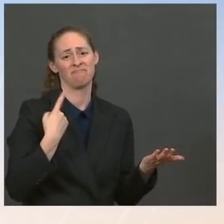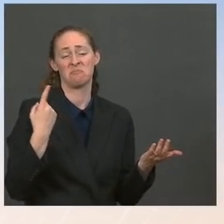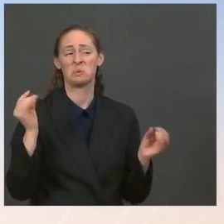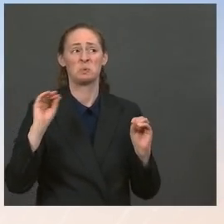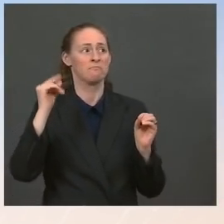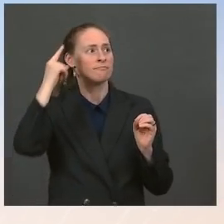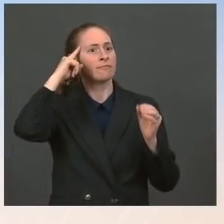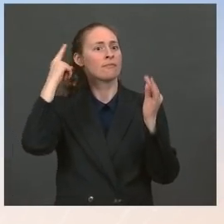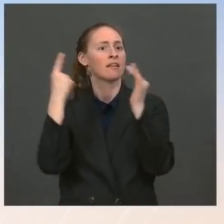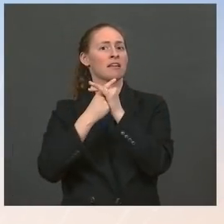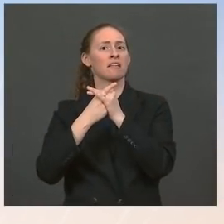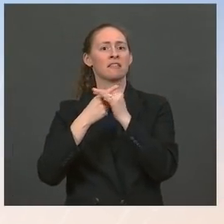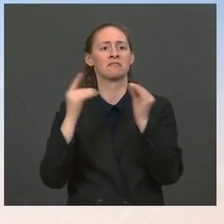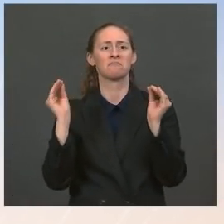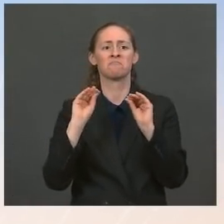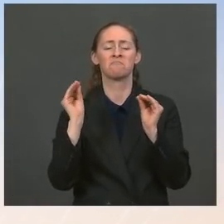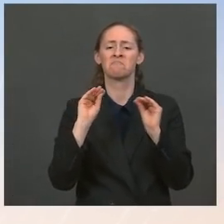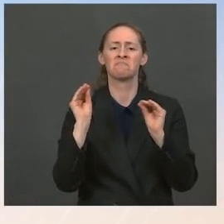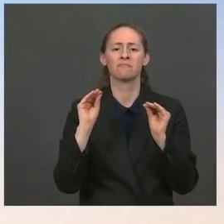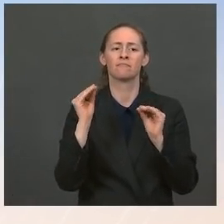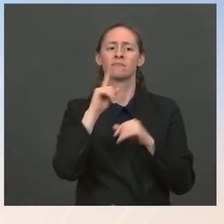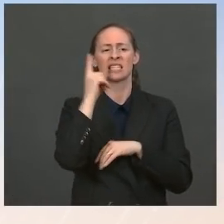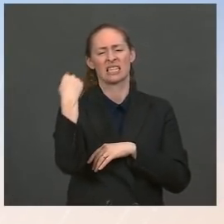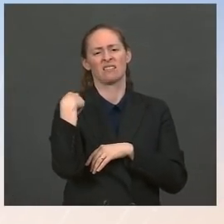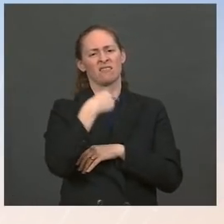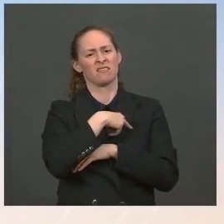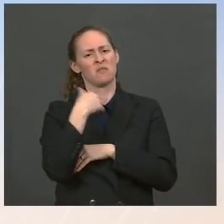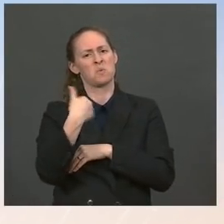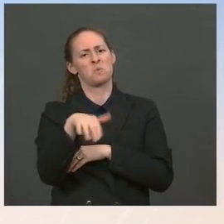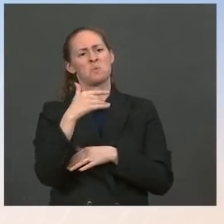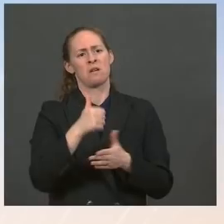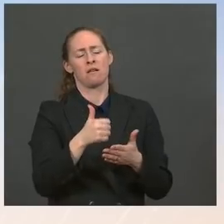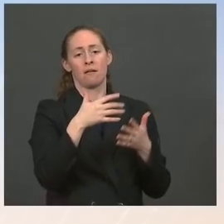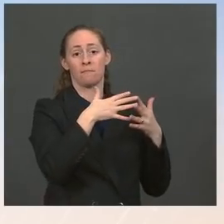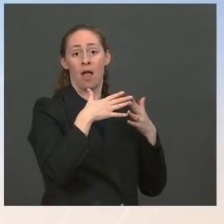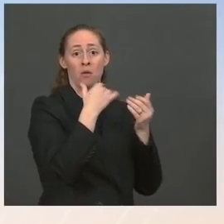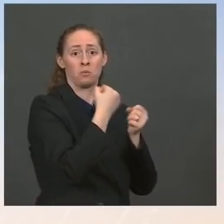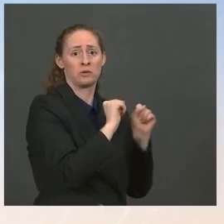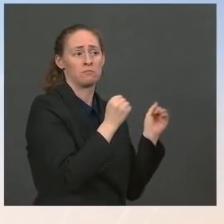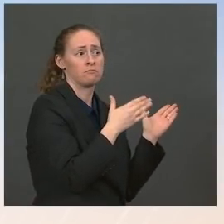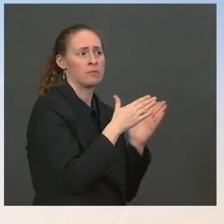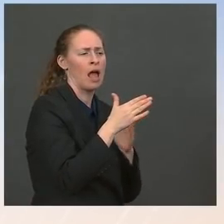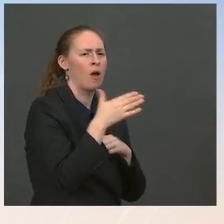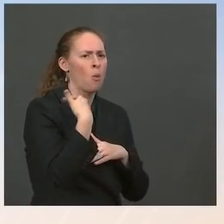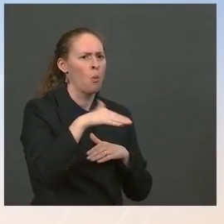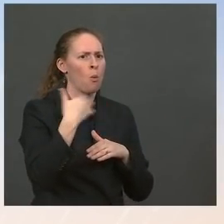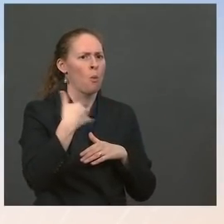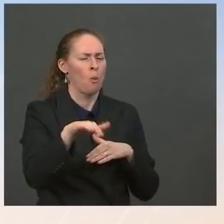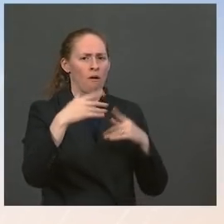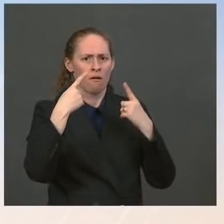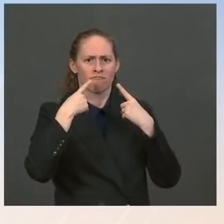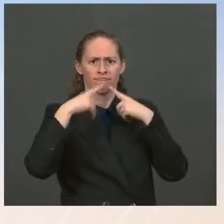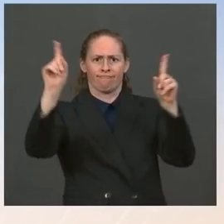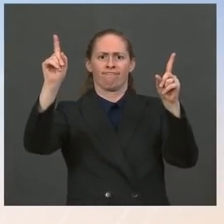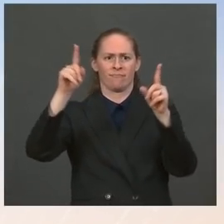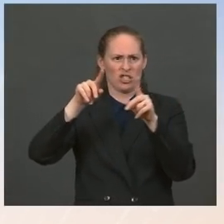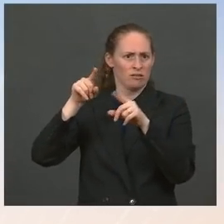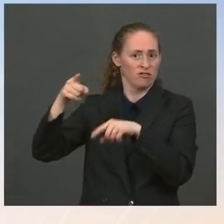We believe the American Rescue Plan was incredibly successful. I mean, if you just, again, look at the jobs numbers for last month;